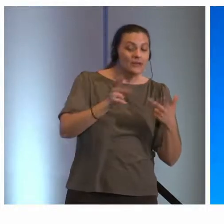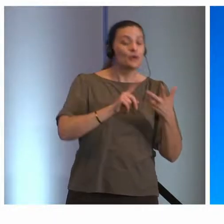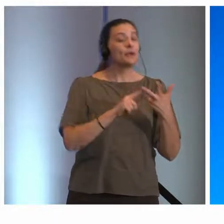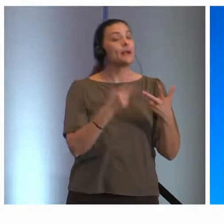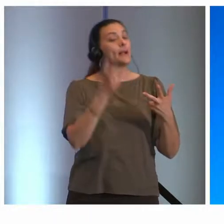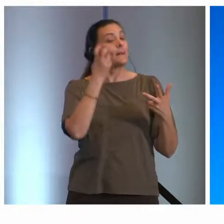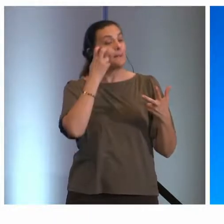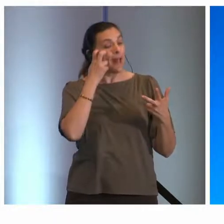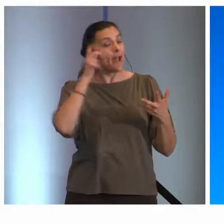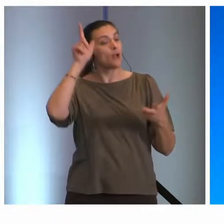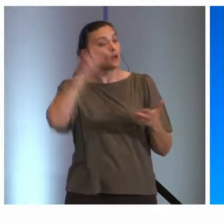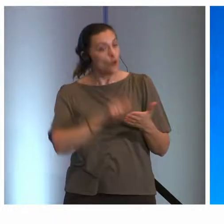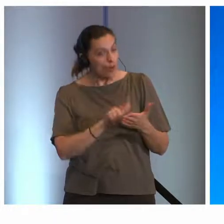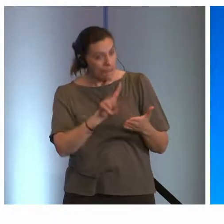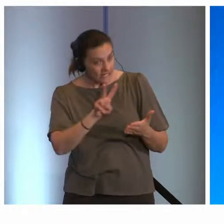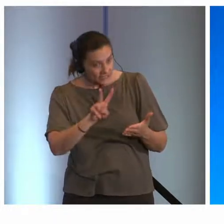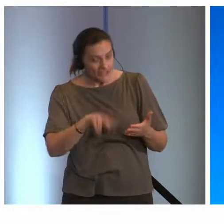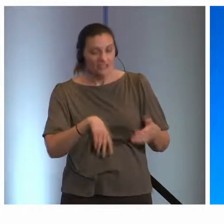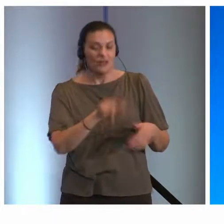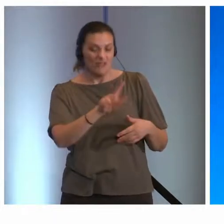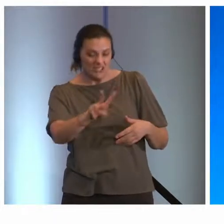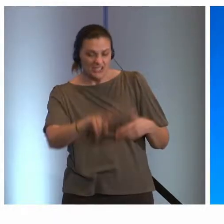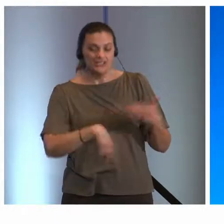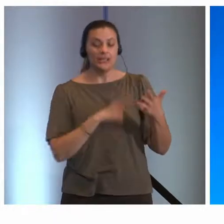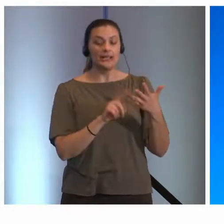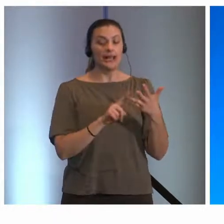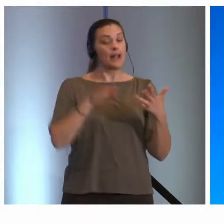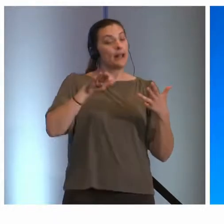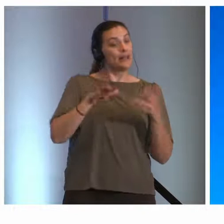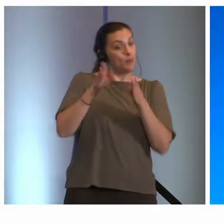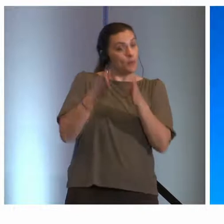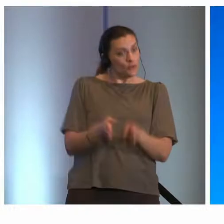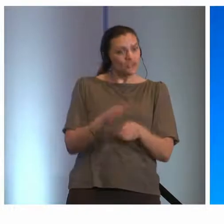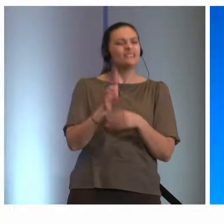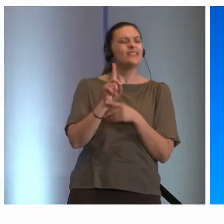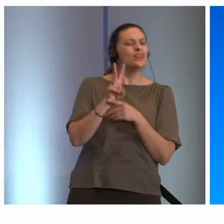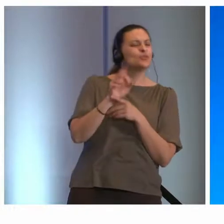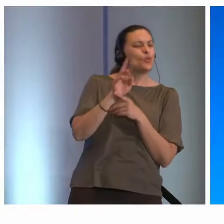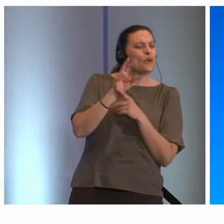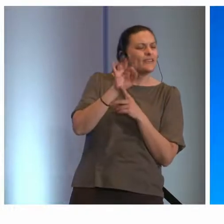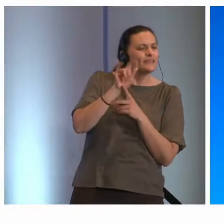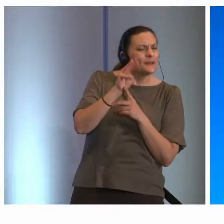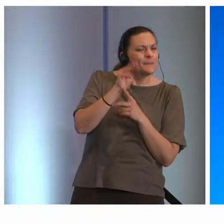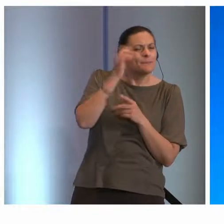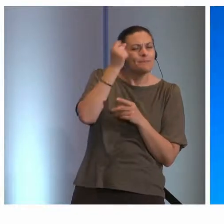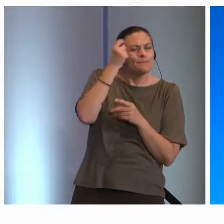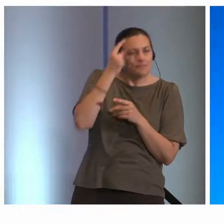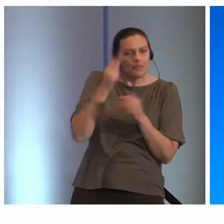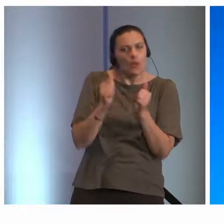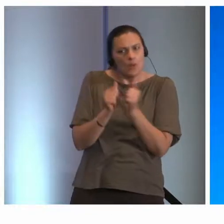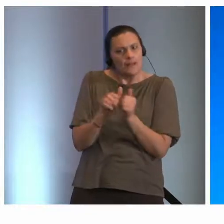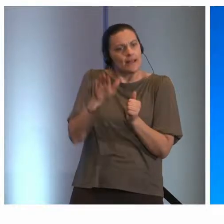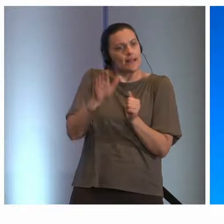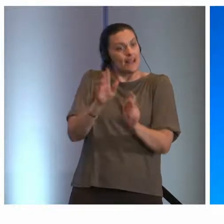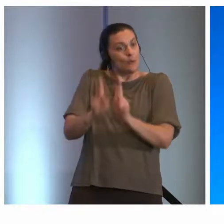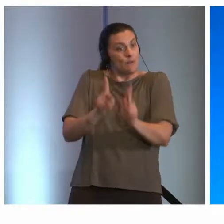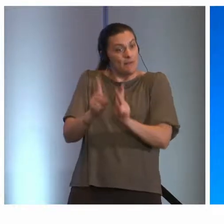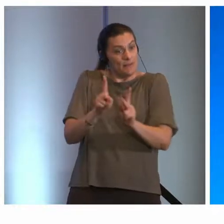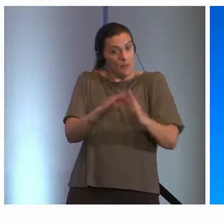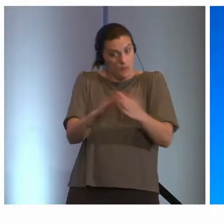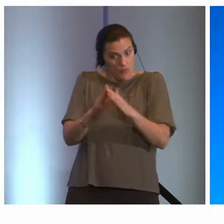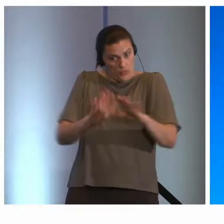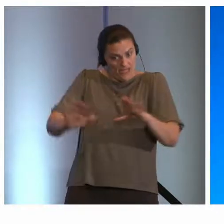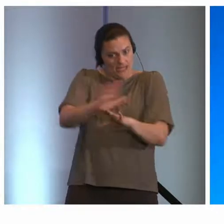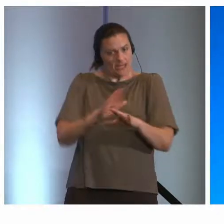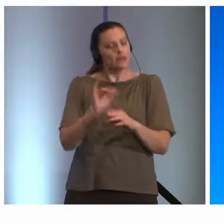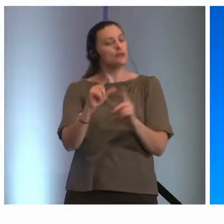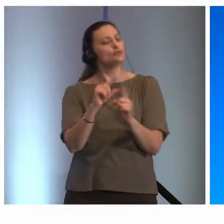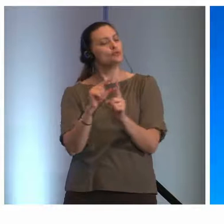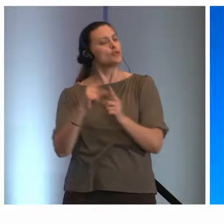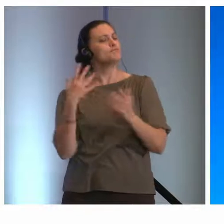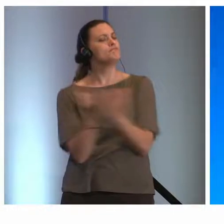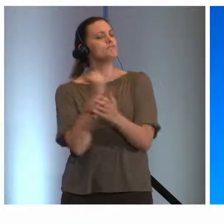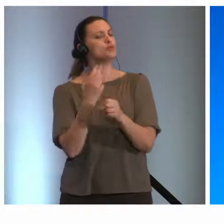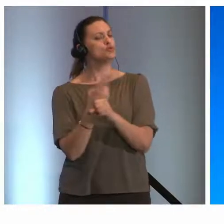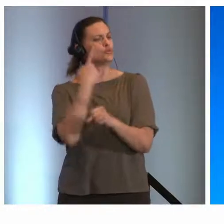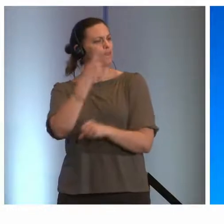Blind and low-vision. A little person, now, I have